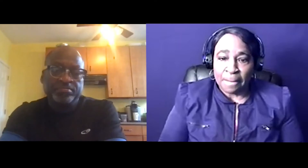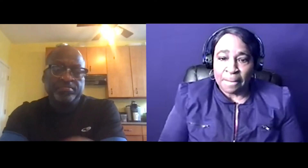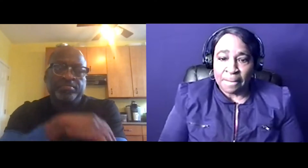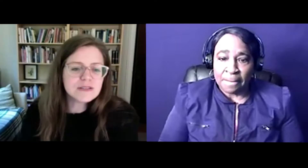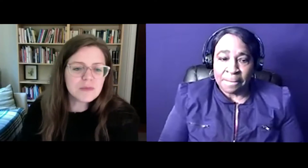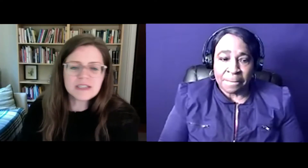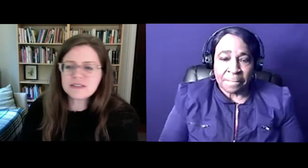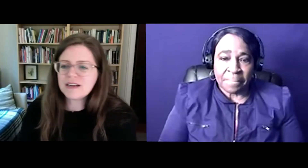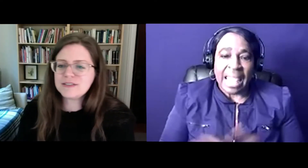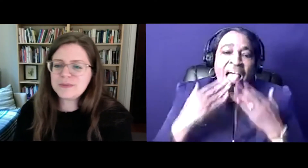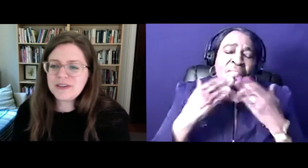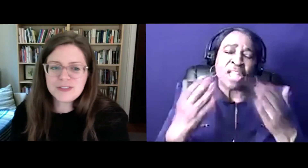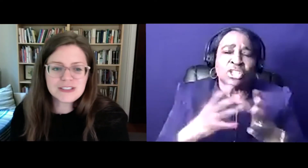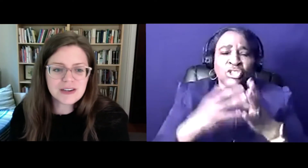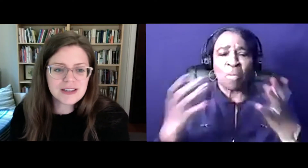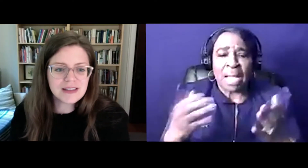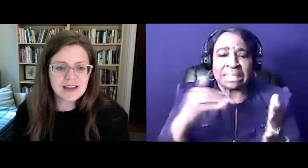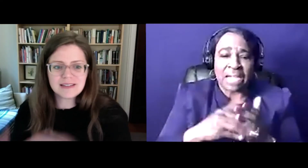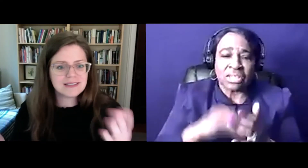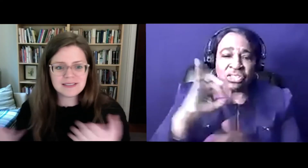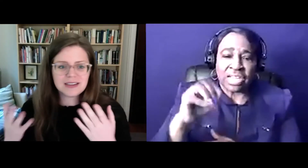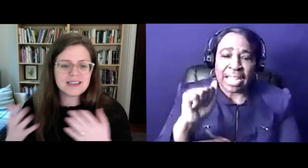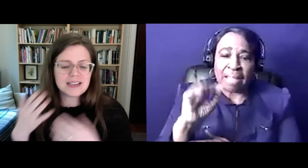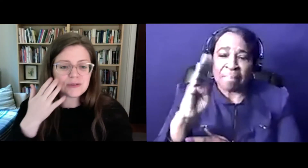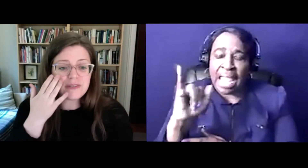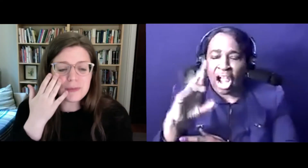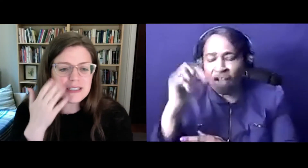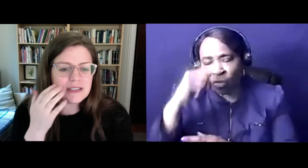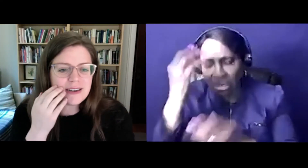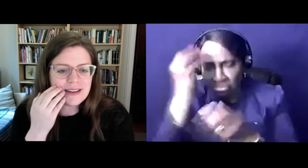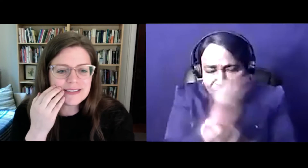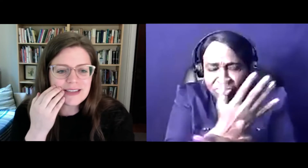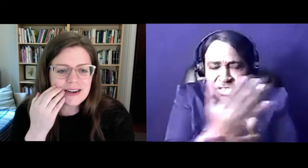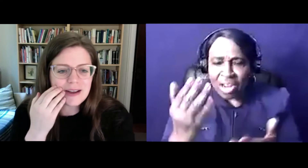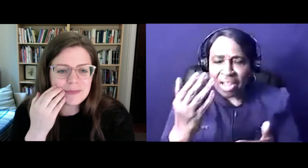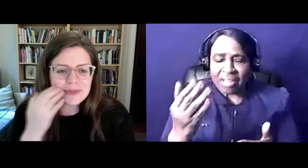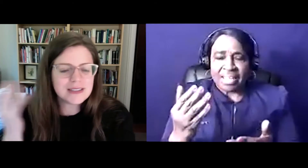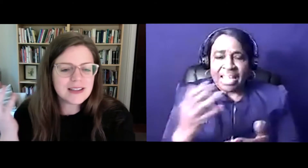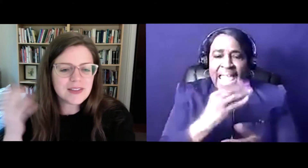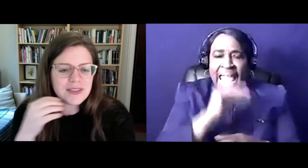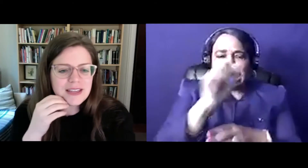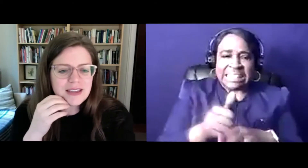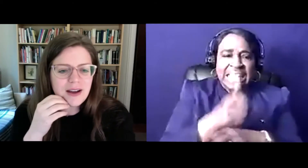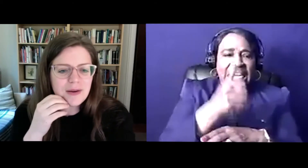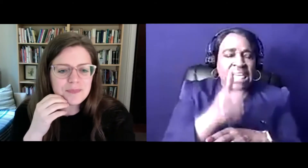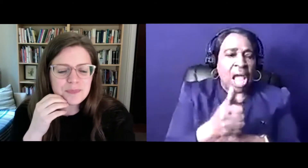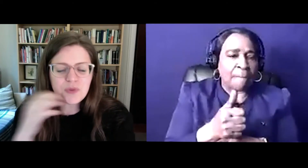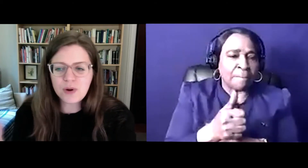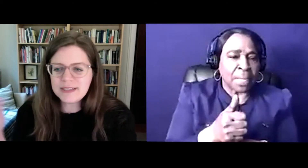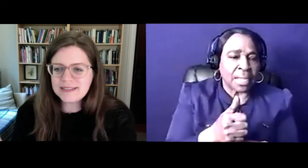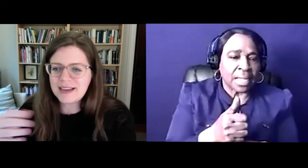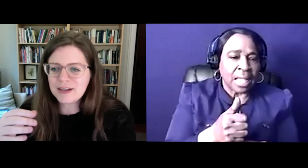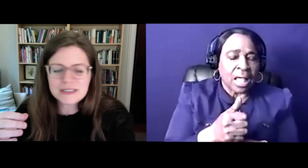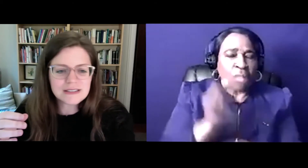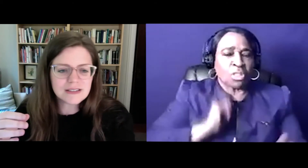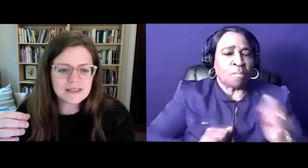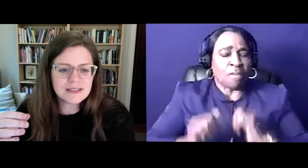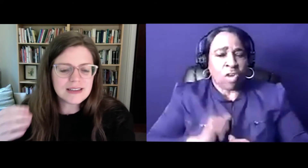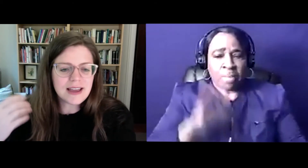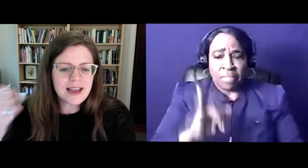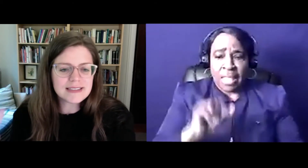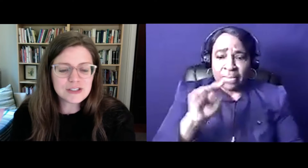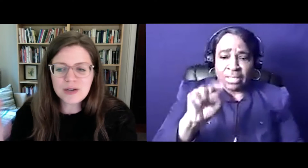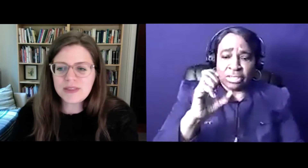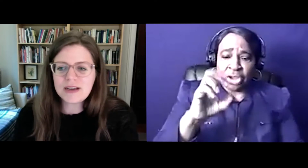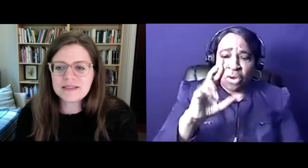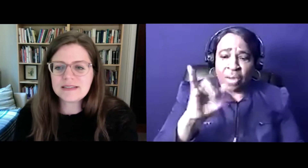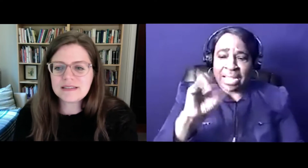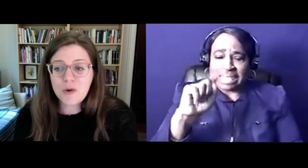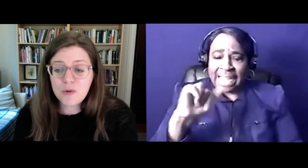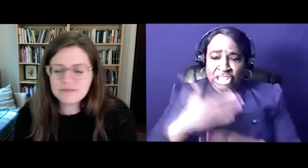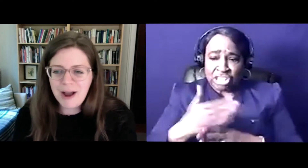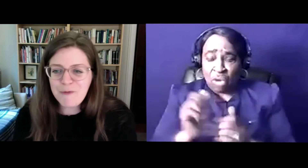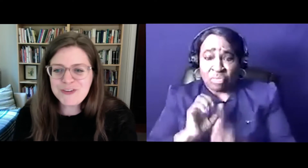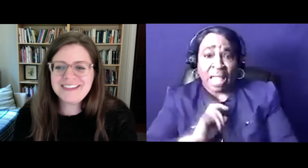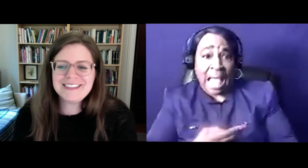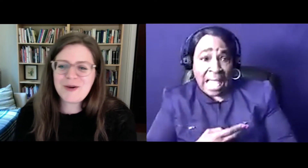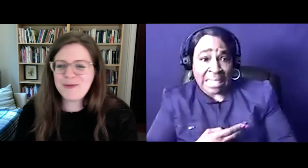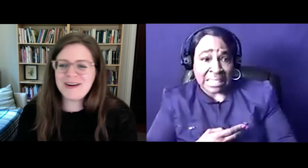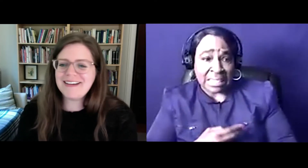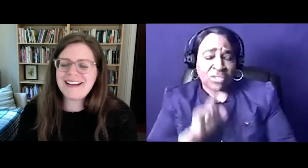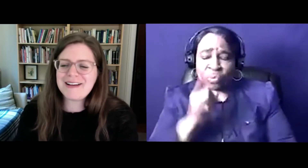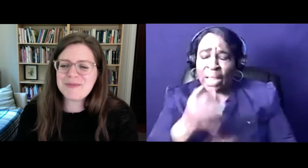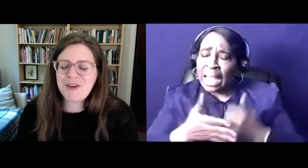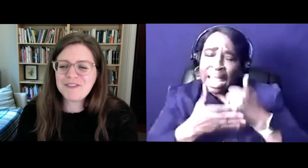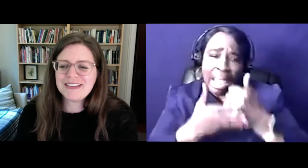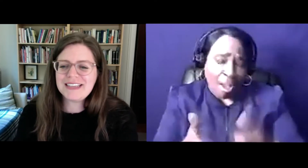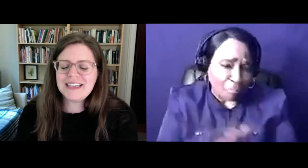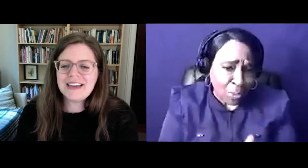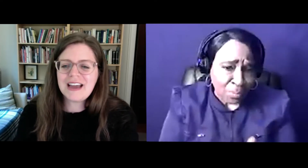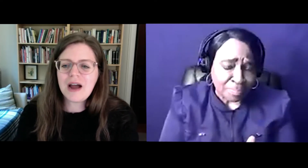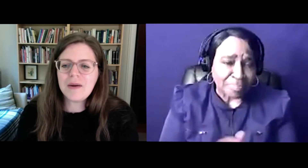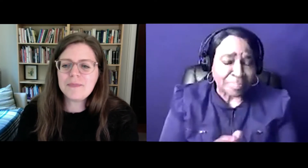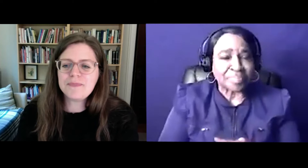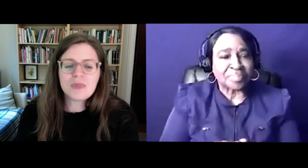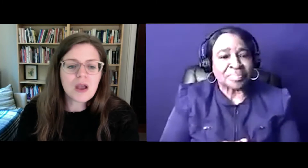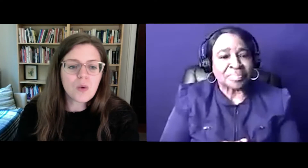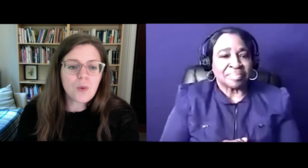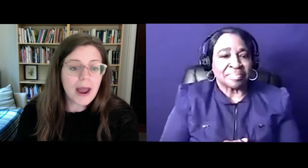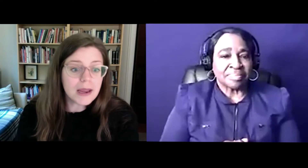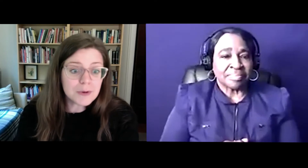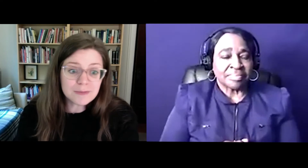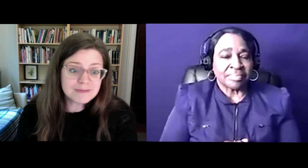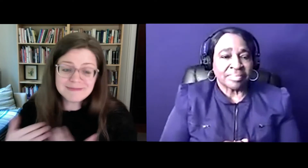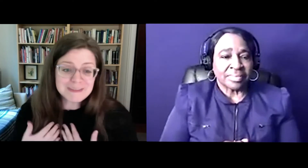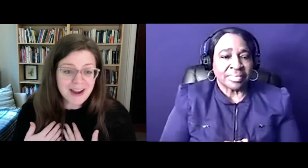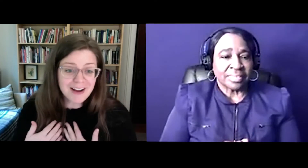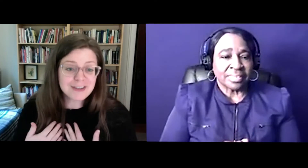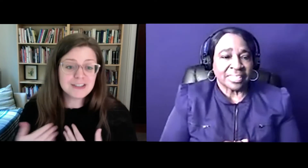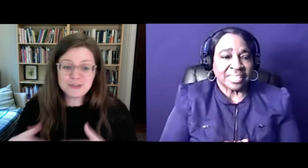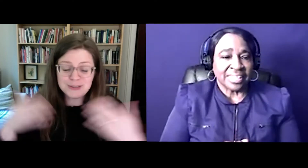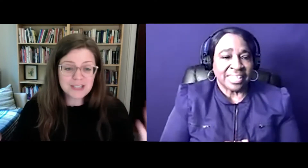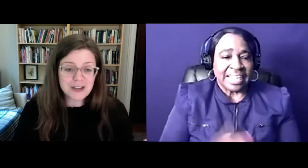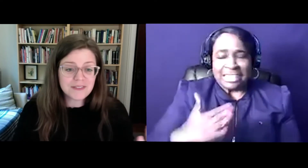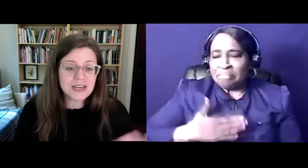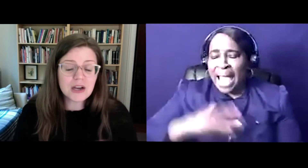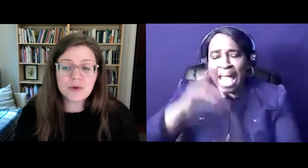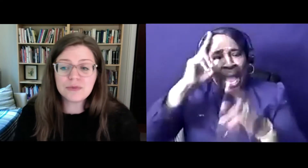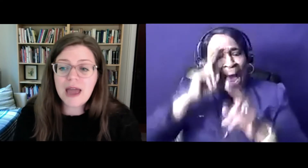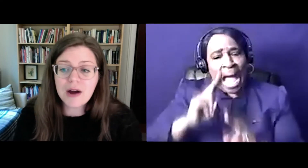Margaret Fink (she/her): Thank you so much, Dr. Jabir, for sharing that contextual information and setting up the performance that Crystal has shared with us so helpfully, so thoughtfully. It's my honor to share the video now.